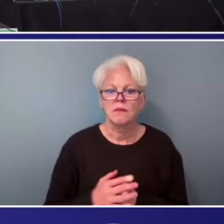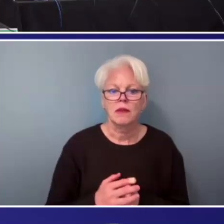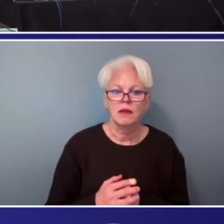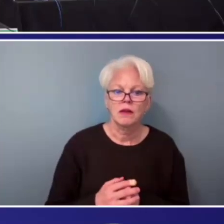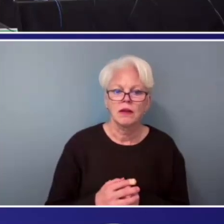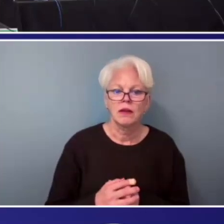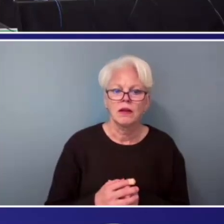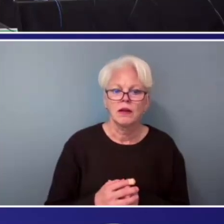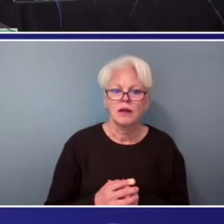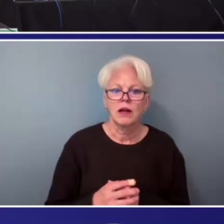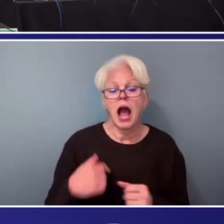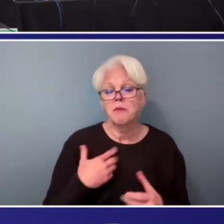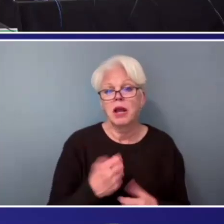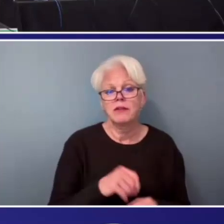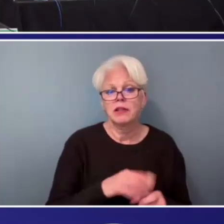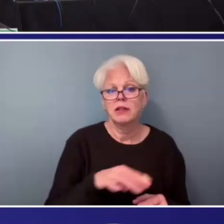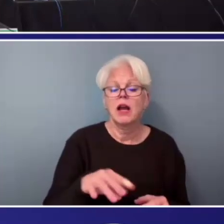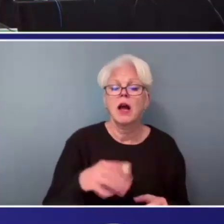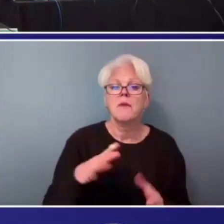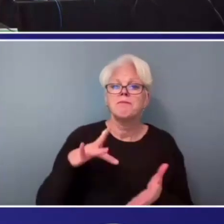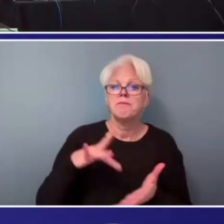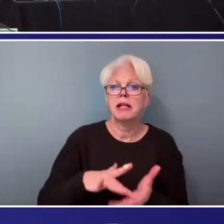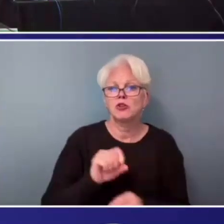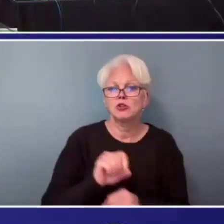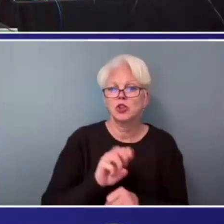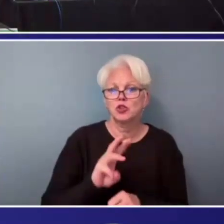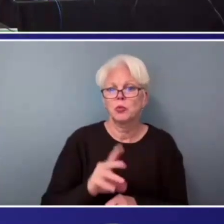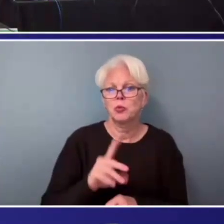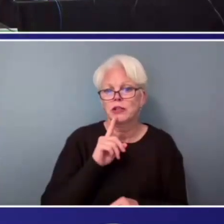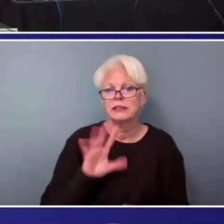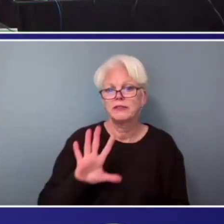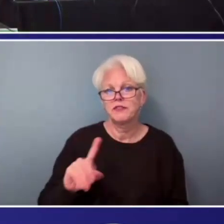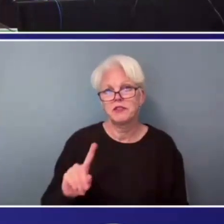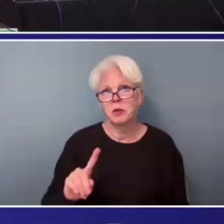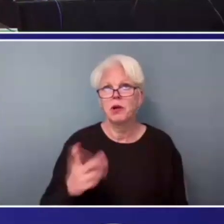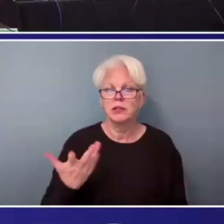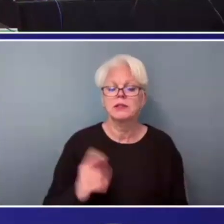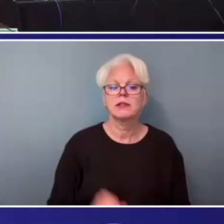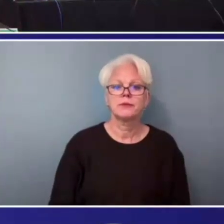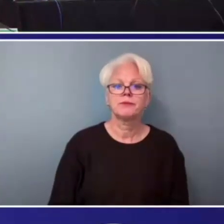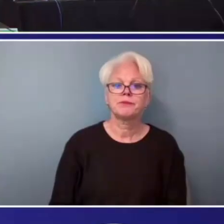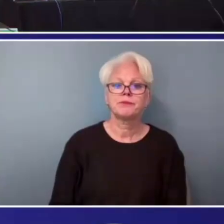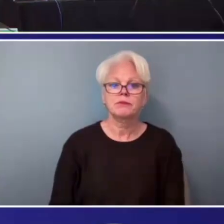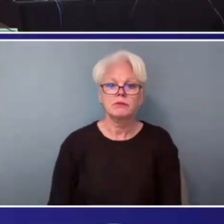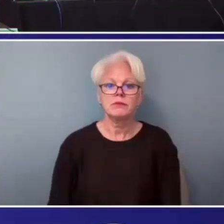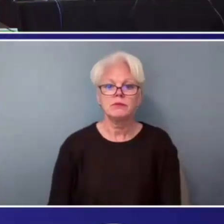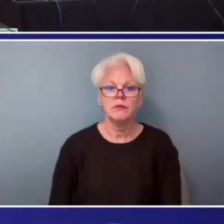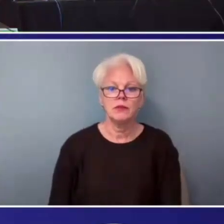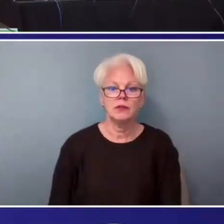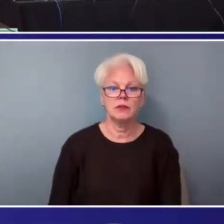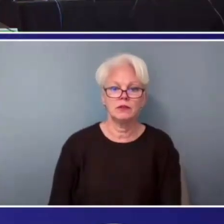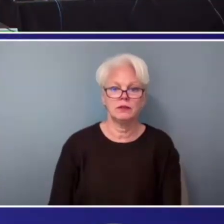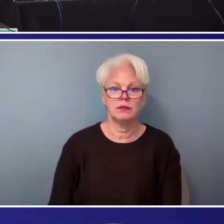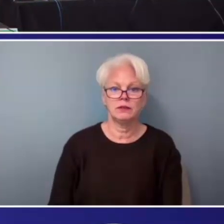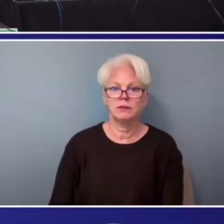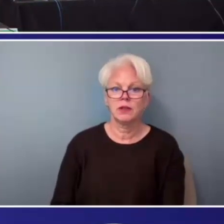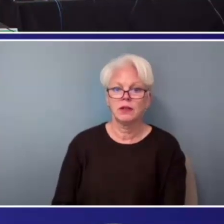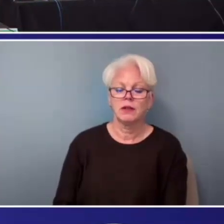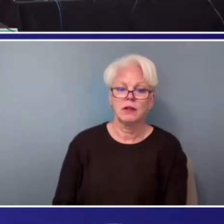medical, medical, social work being 51. Yeah. So -- and so on this issue of --